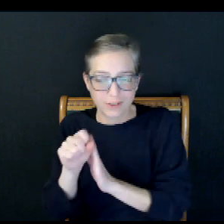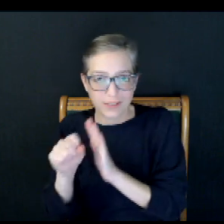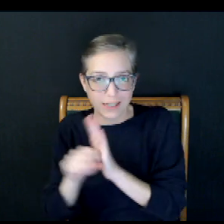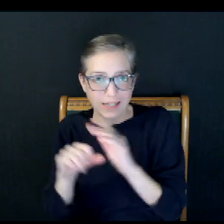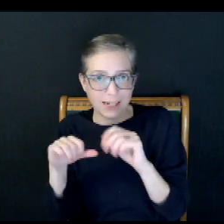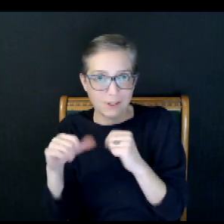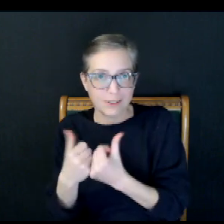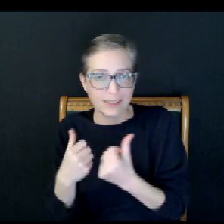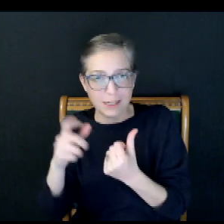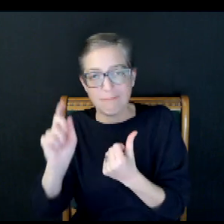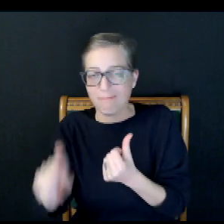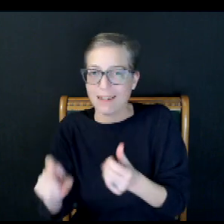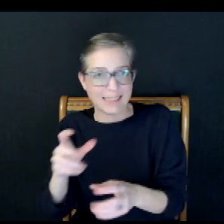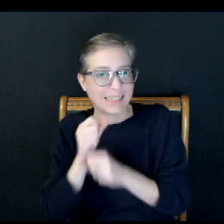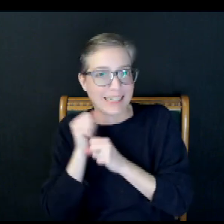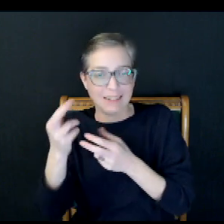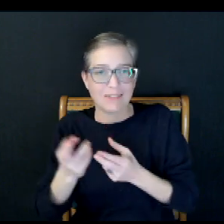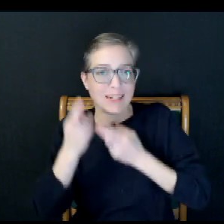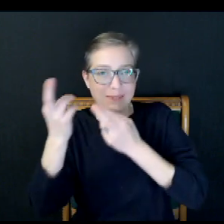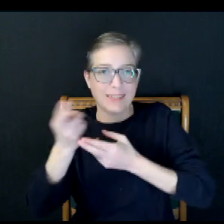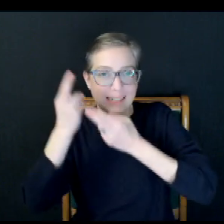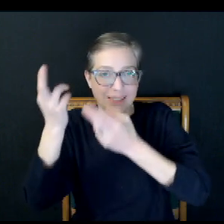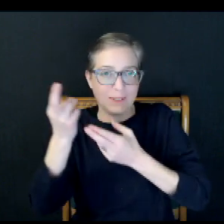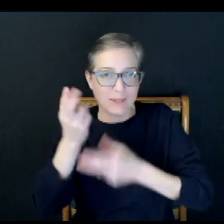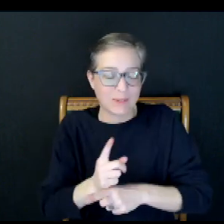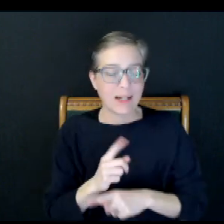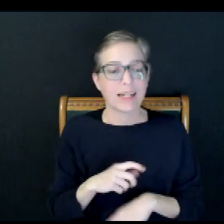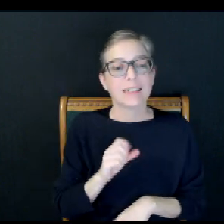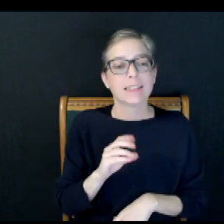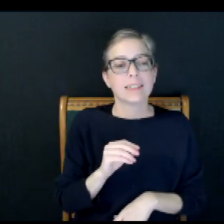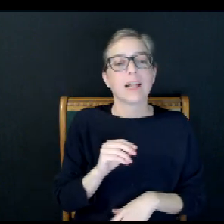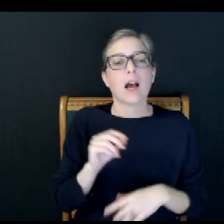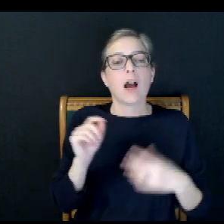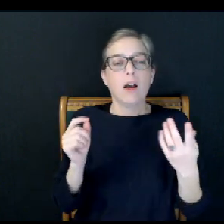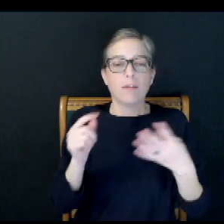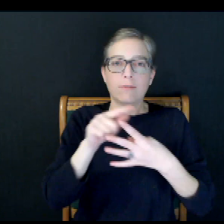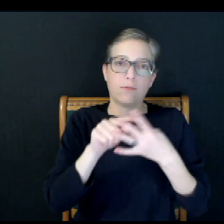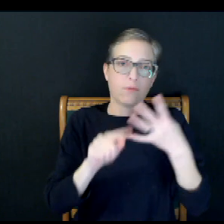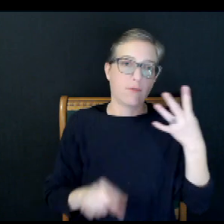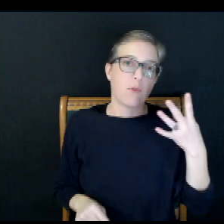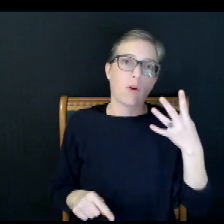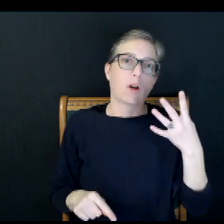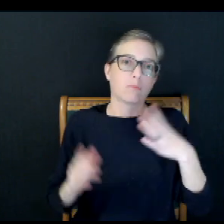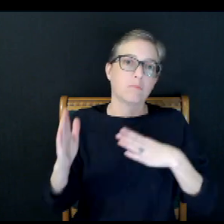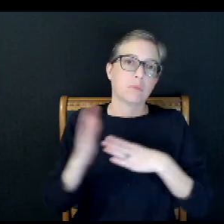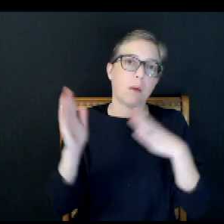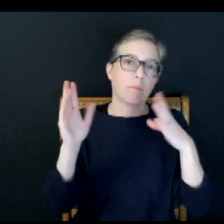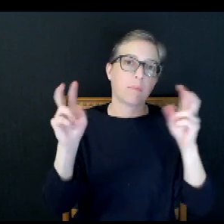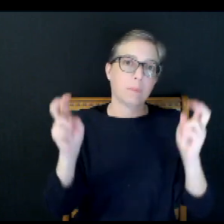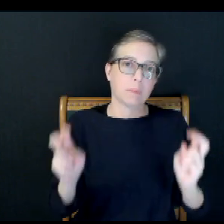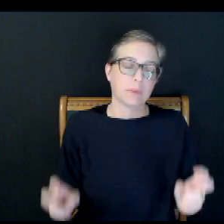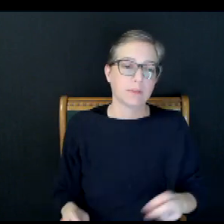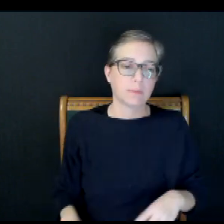The recommendations really surrounded around four main themes. I'm going to do them really briefly,